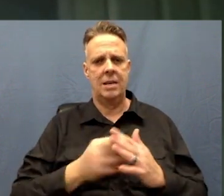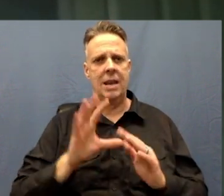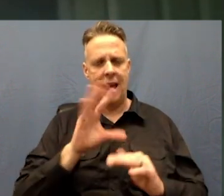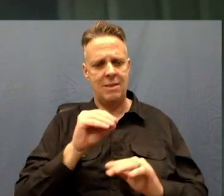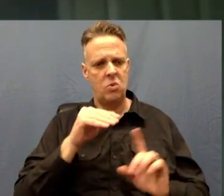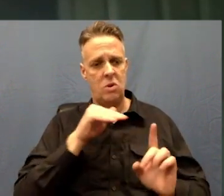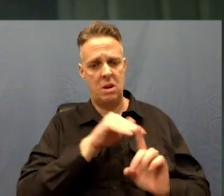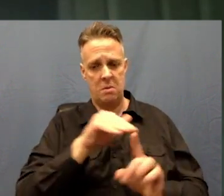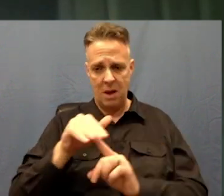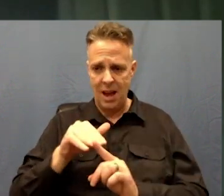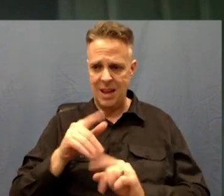AND TO REMIND THEM THAT AS A SOCIETY WE CARE.